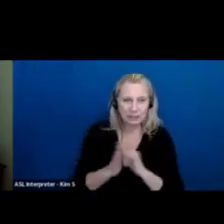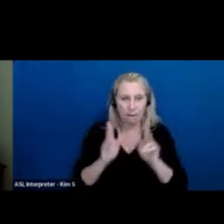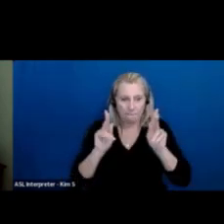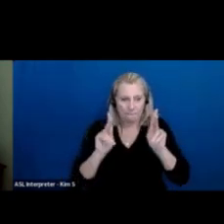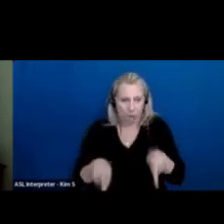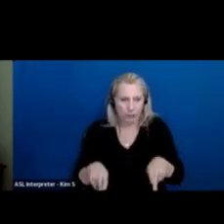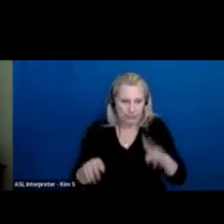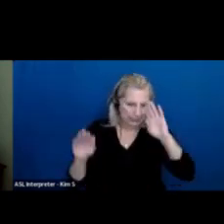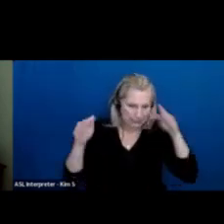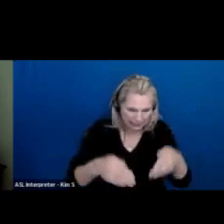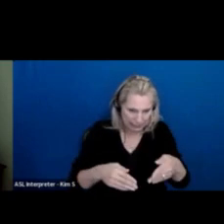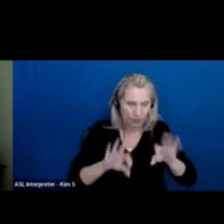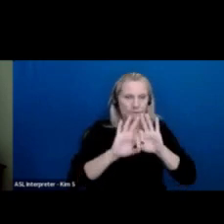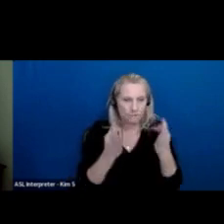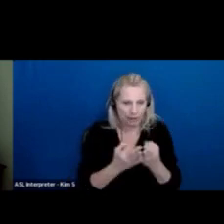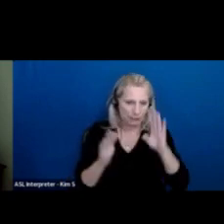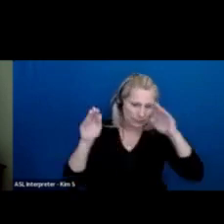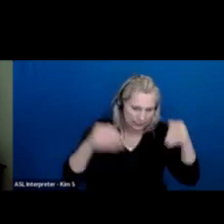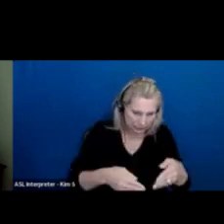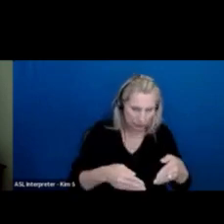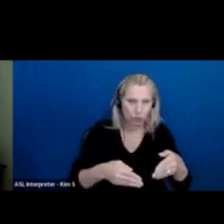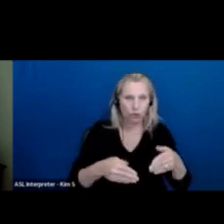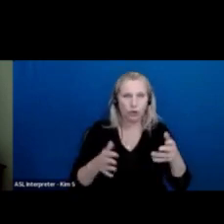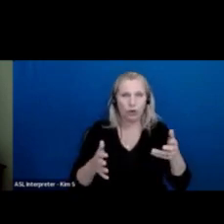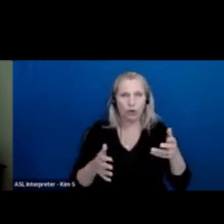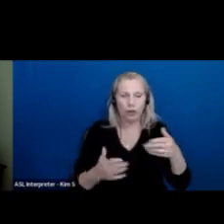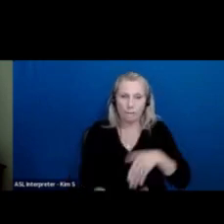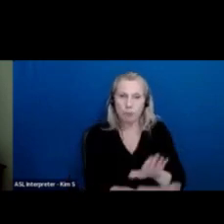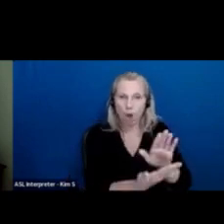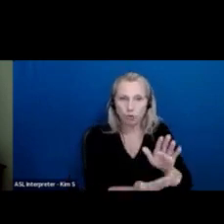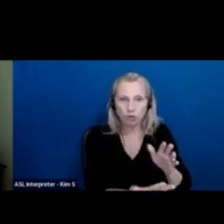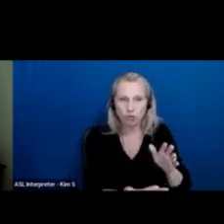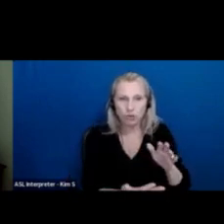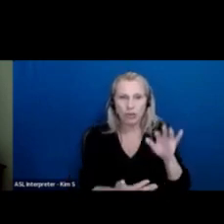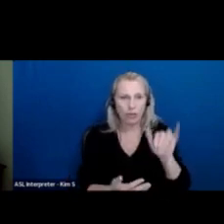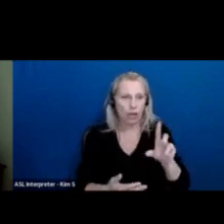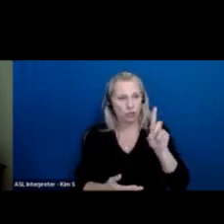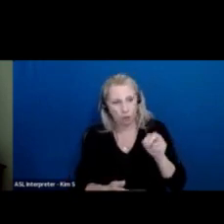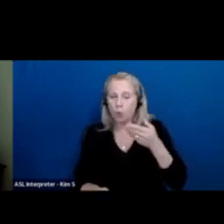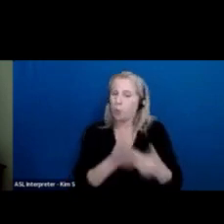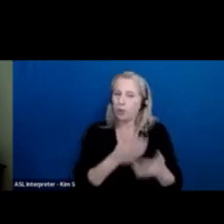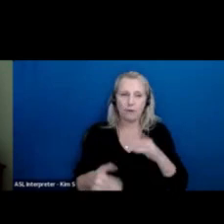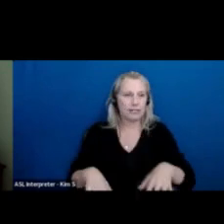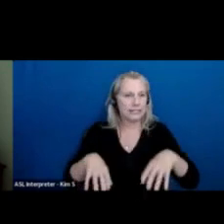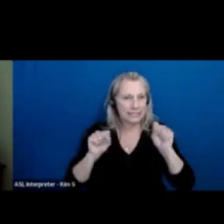family-centered approach of, you know, kind of that do whatever it takes in a medicating world.